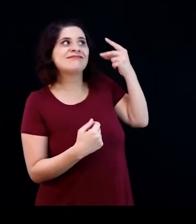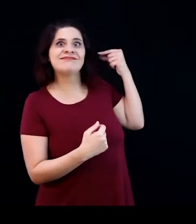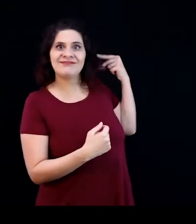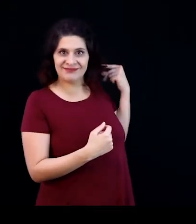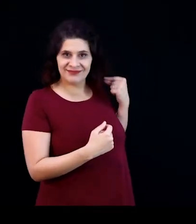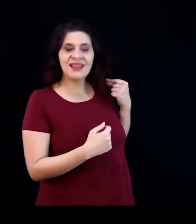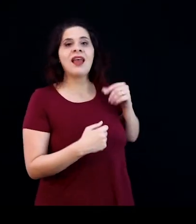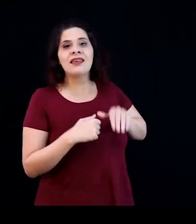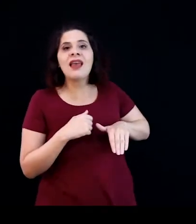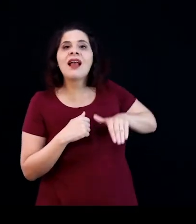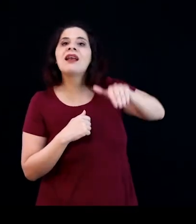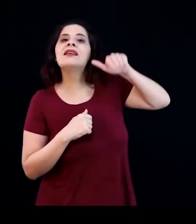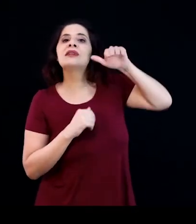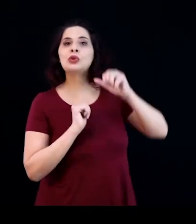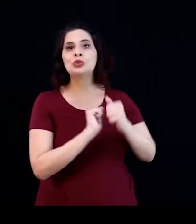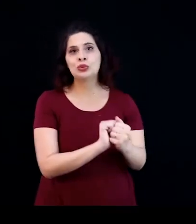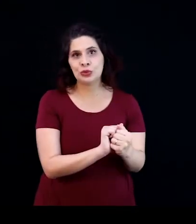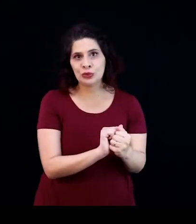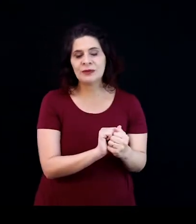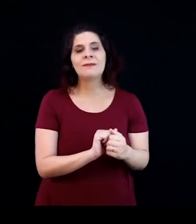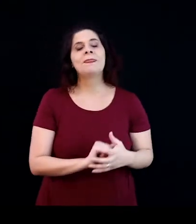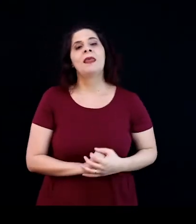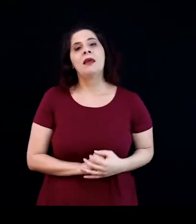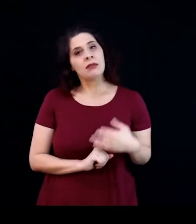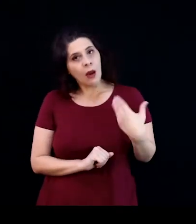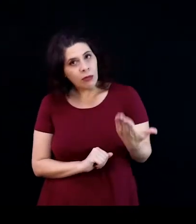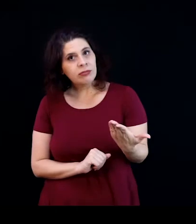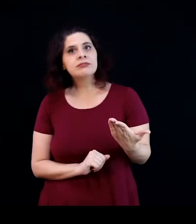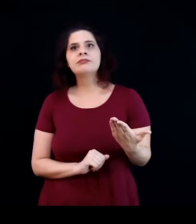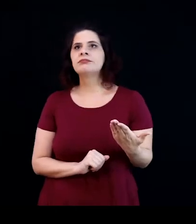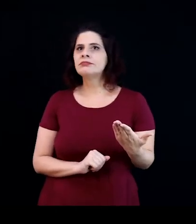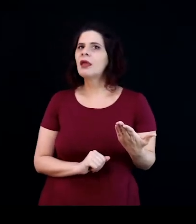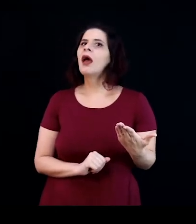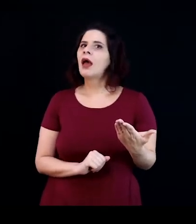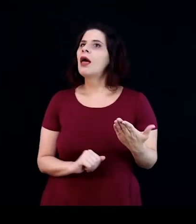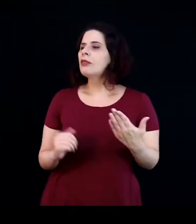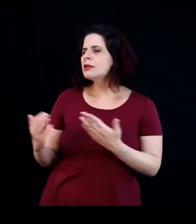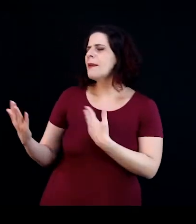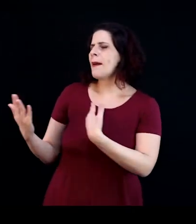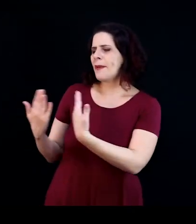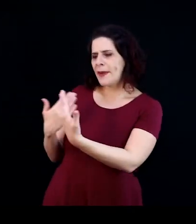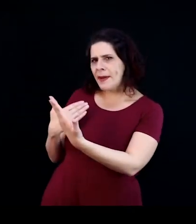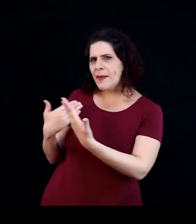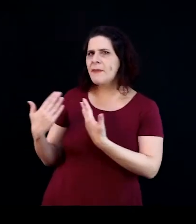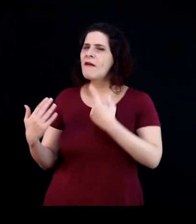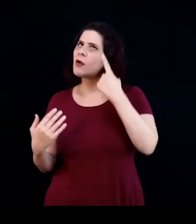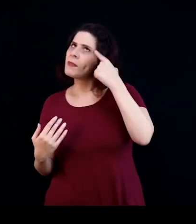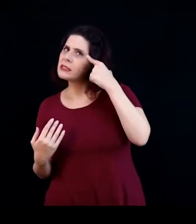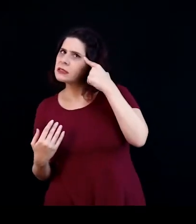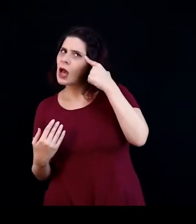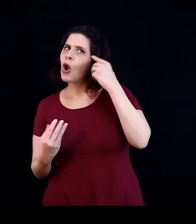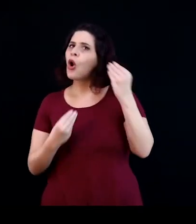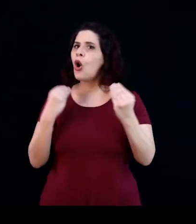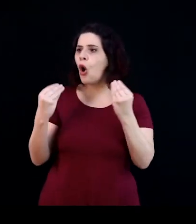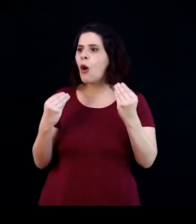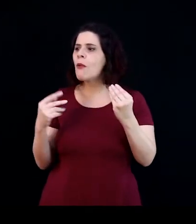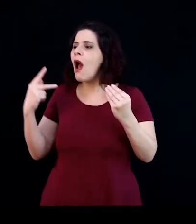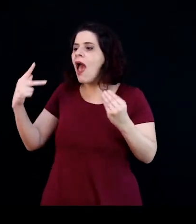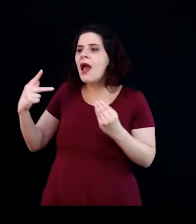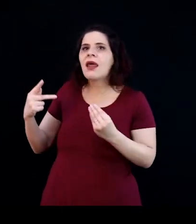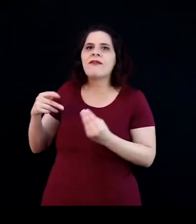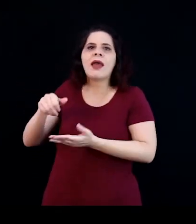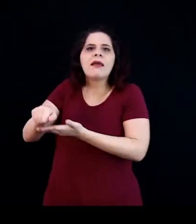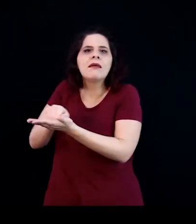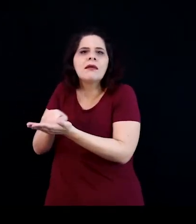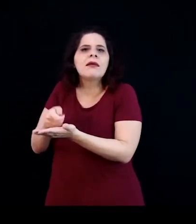And so we kept talking and talked about what kind of printmaking she would do.